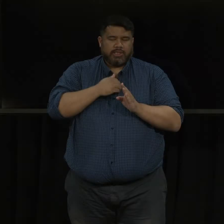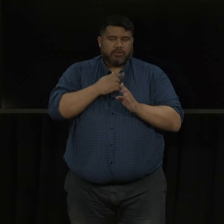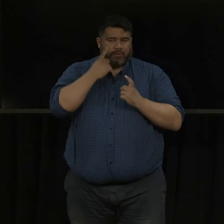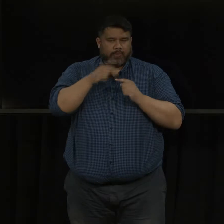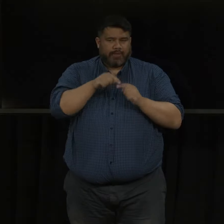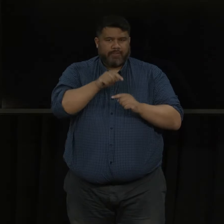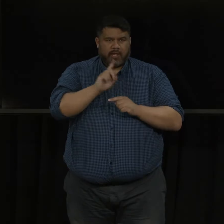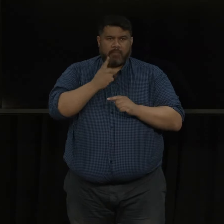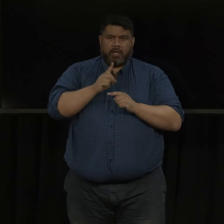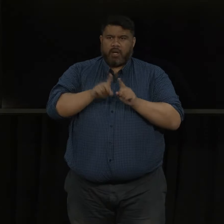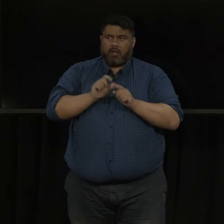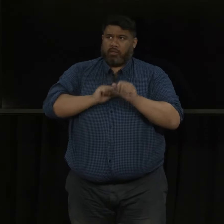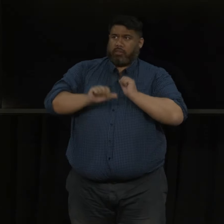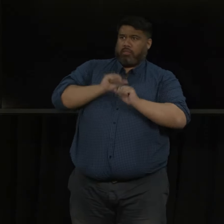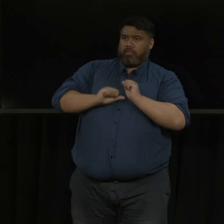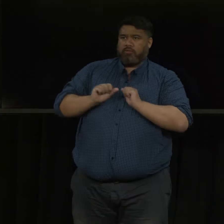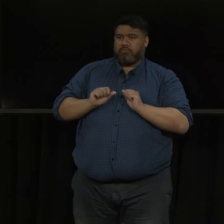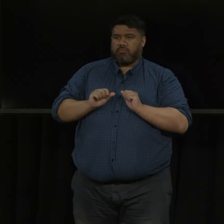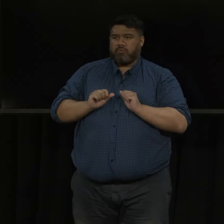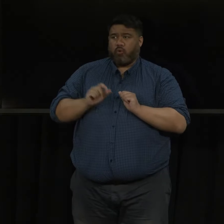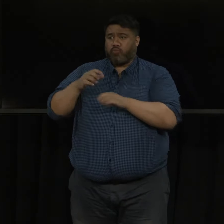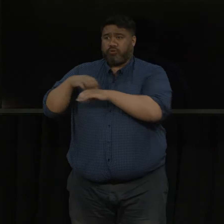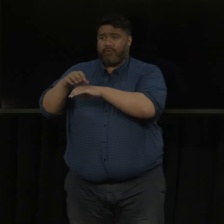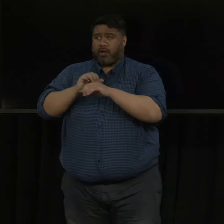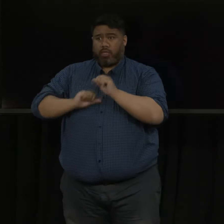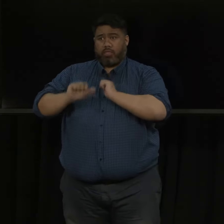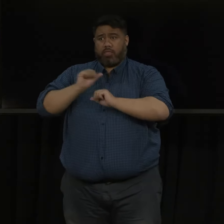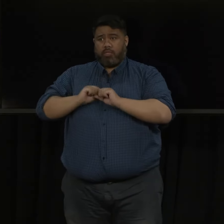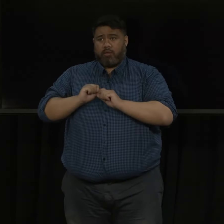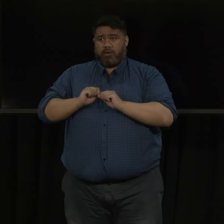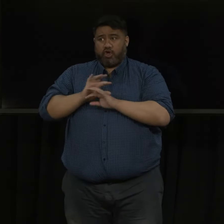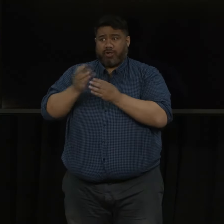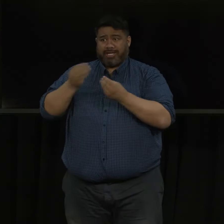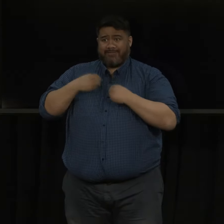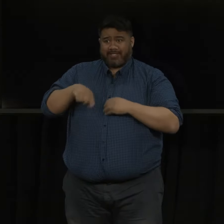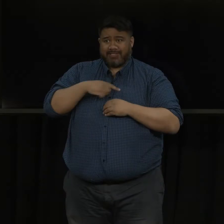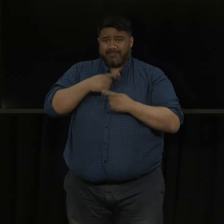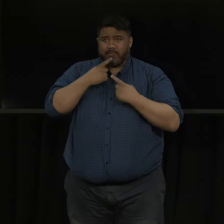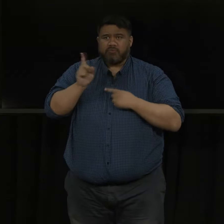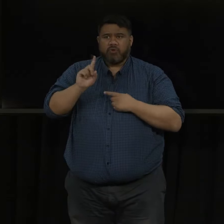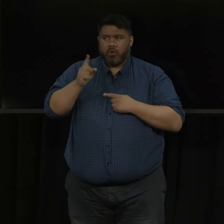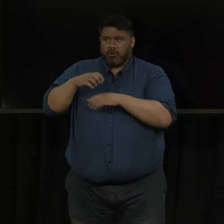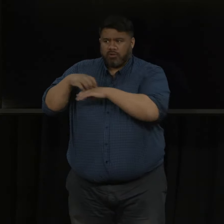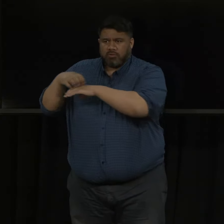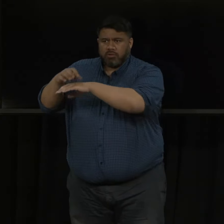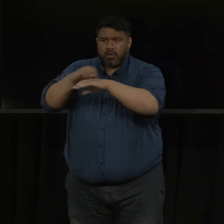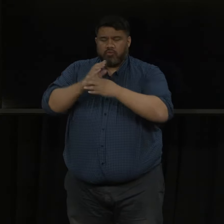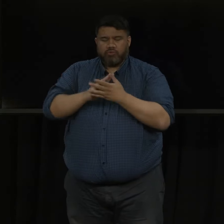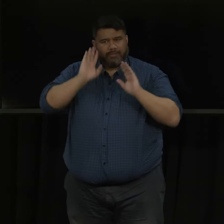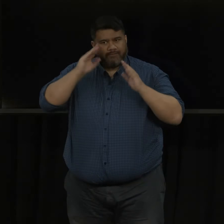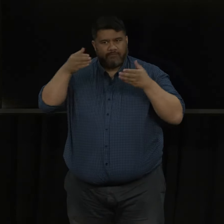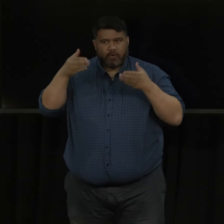any reluctance. Obviously within the constraints of privacy that exists.